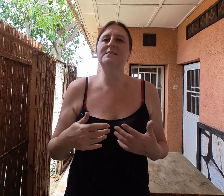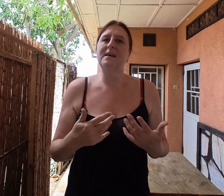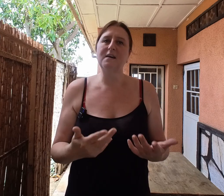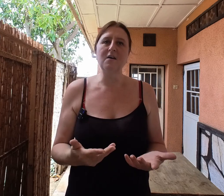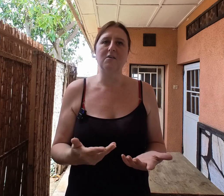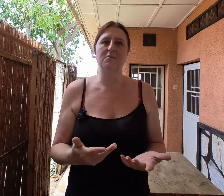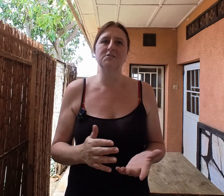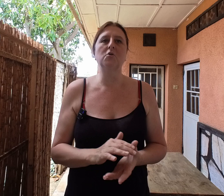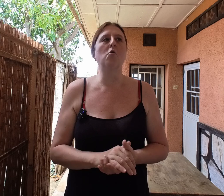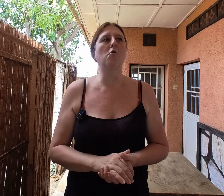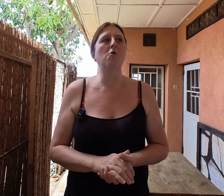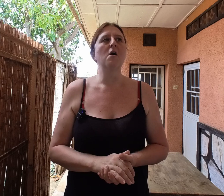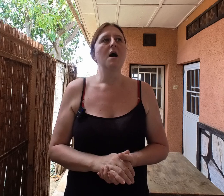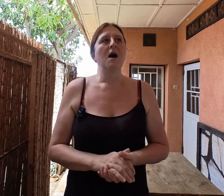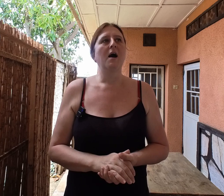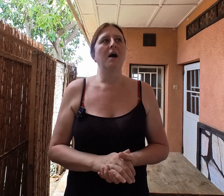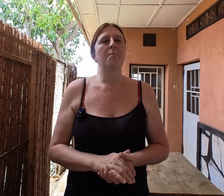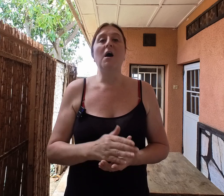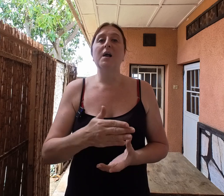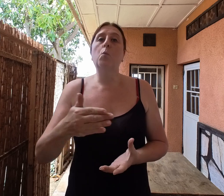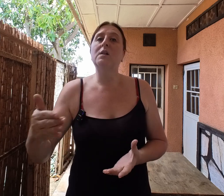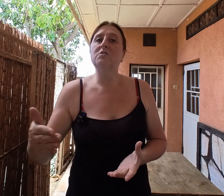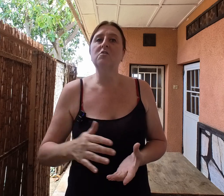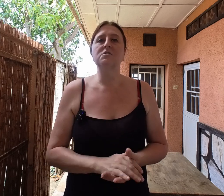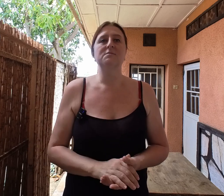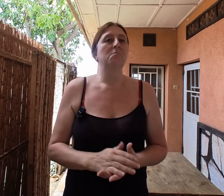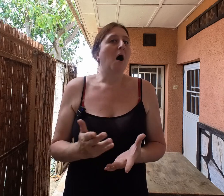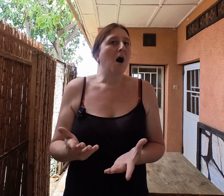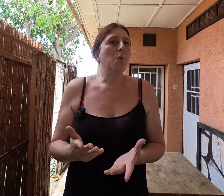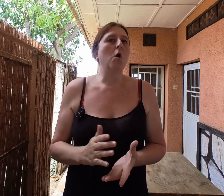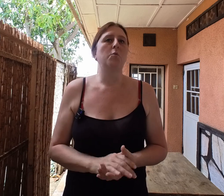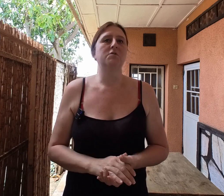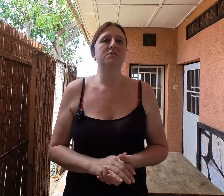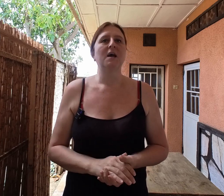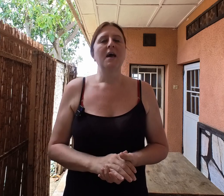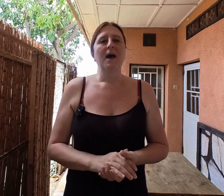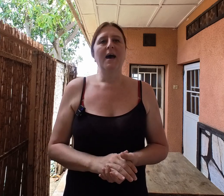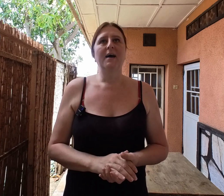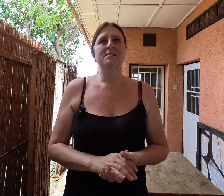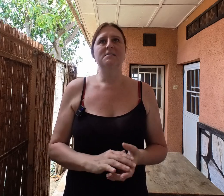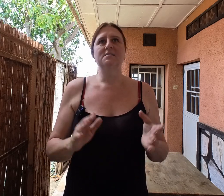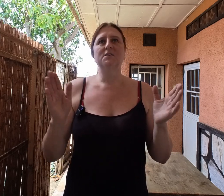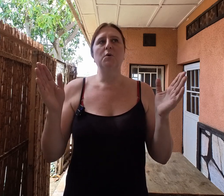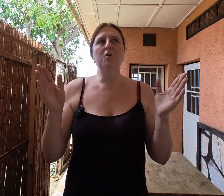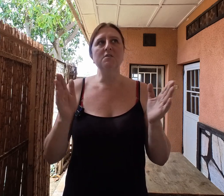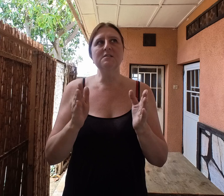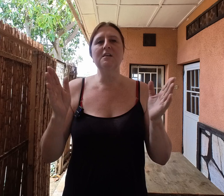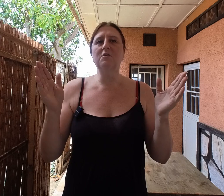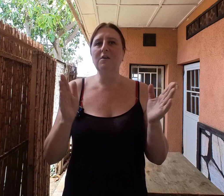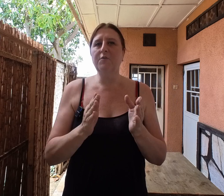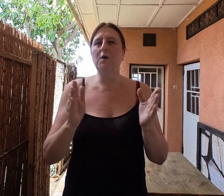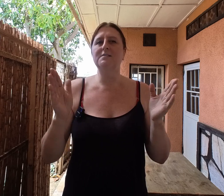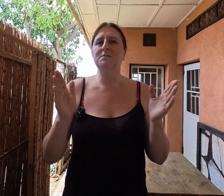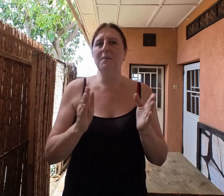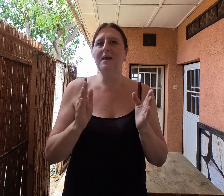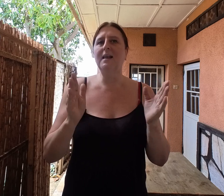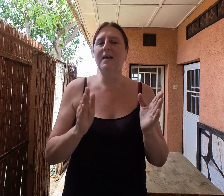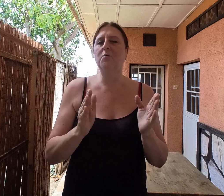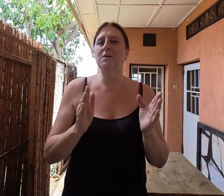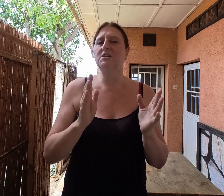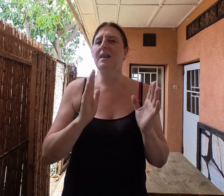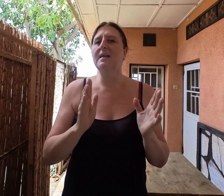we say can't. Or I will not, I won't. So, we're constantly looking for ways to make language a